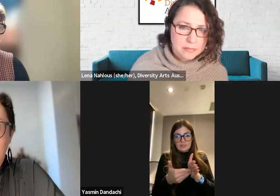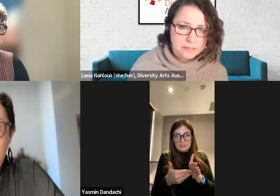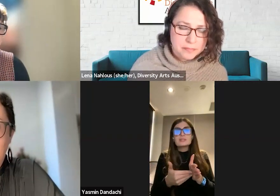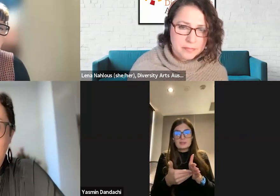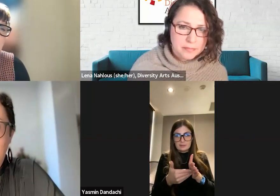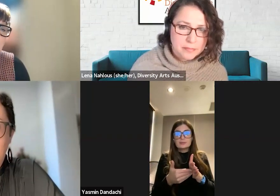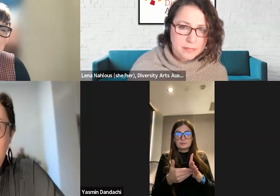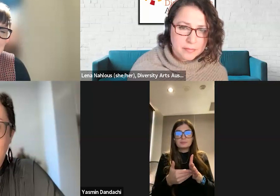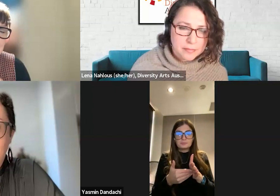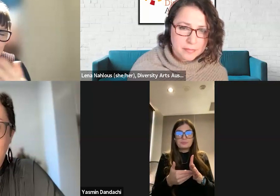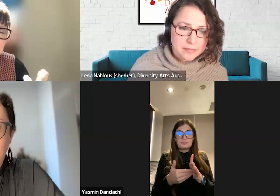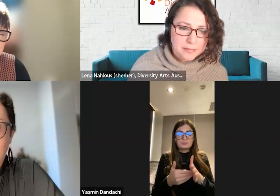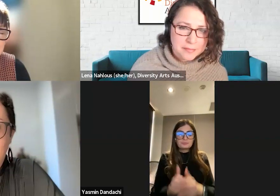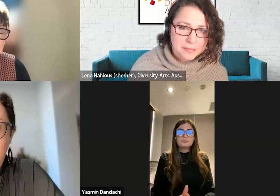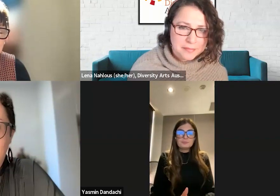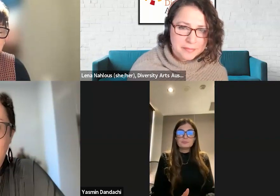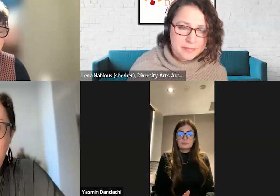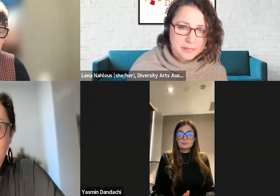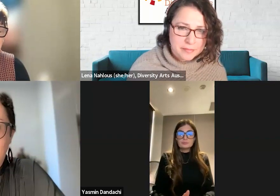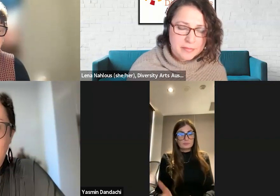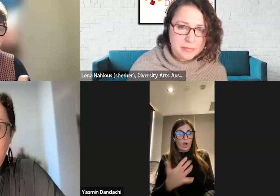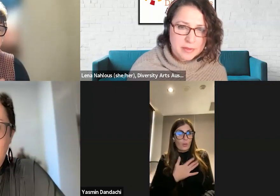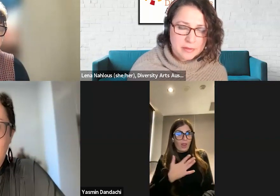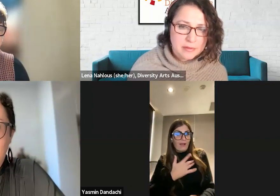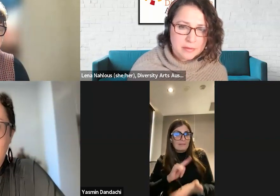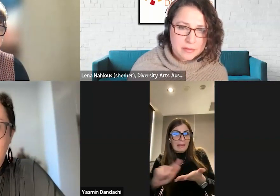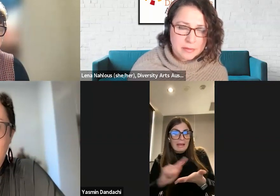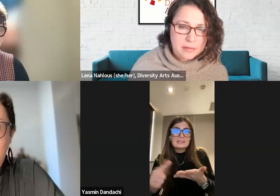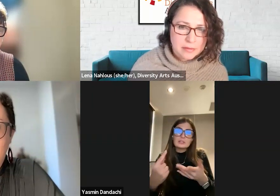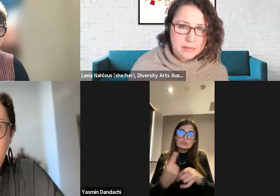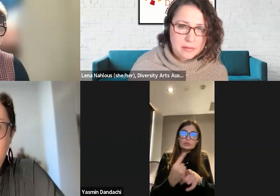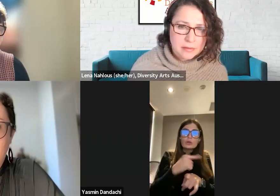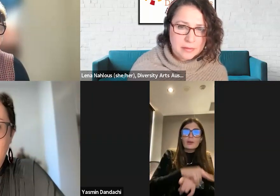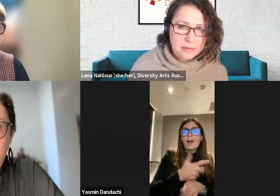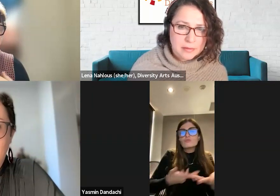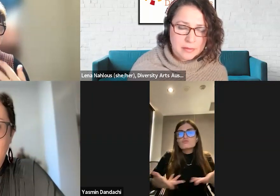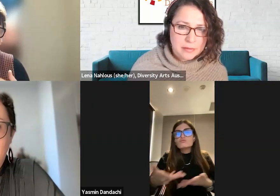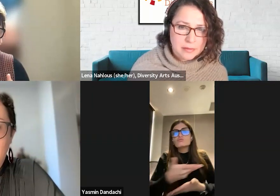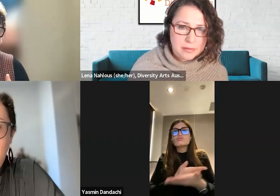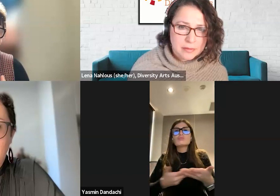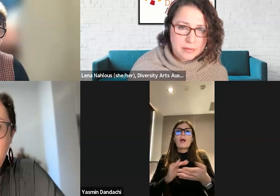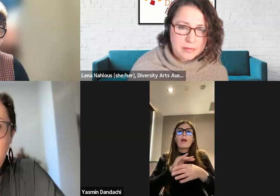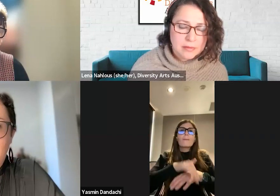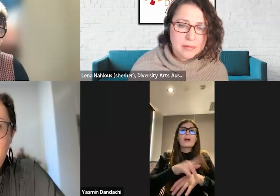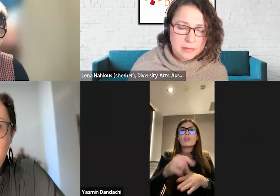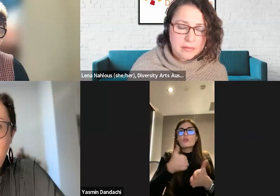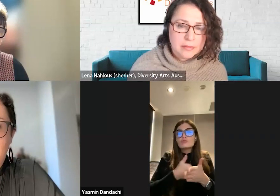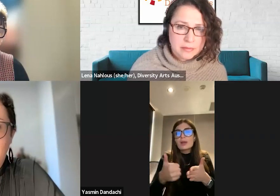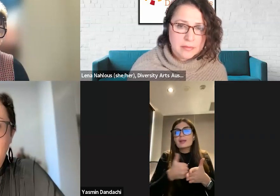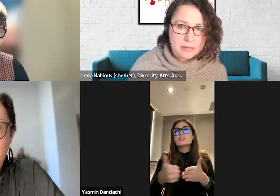I would like down the track for us to be talking about a discussion around the regulatory and the legal frameworks